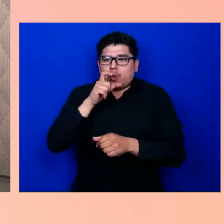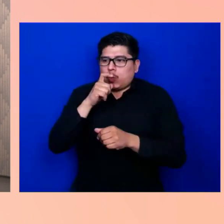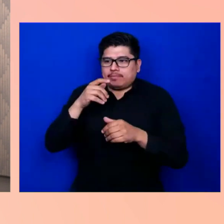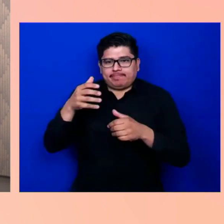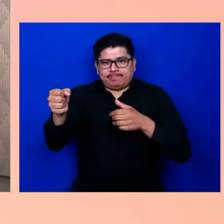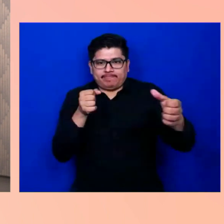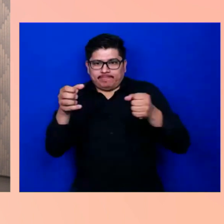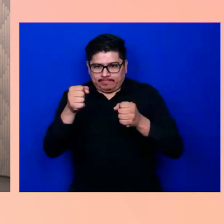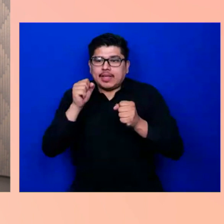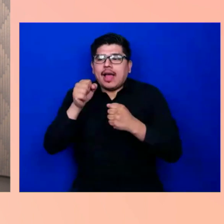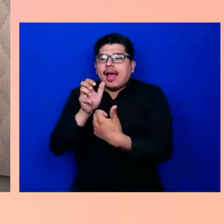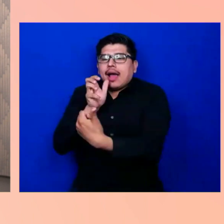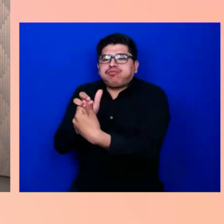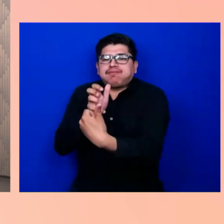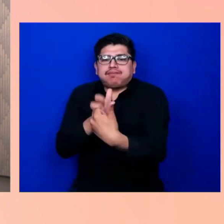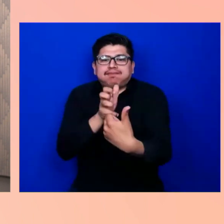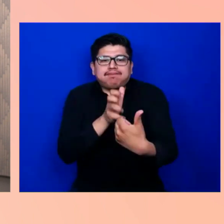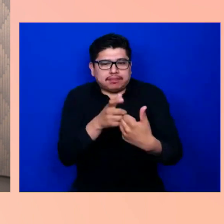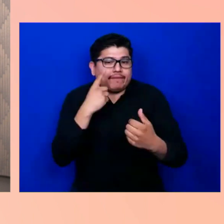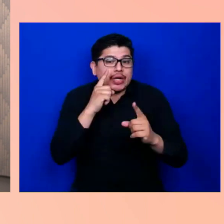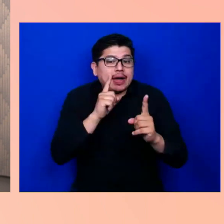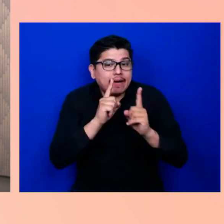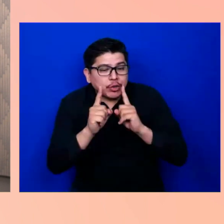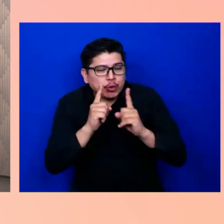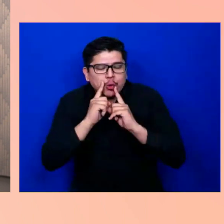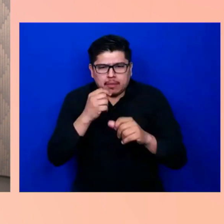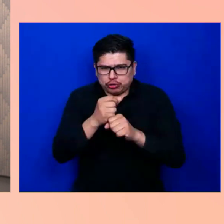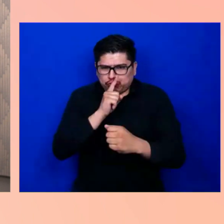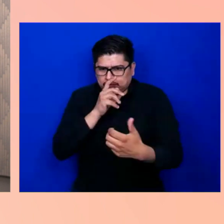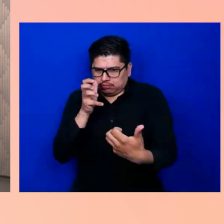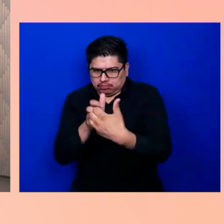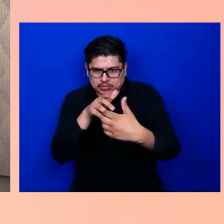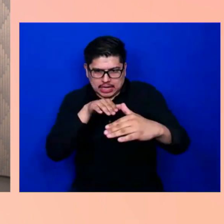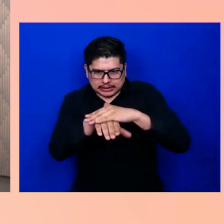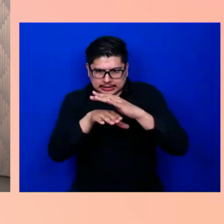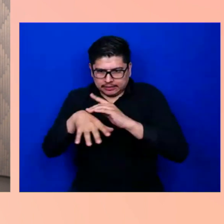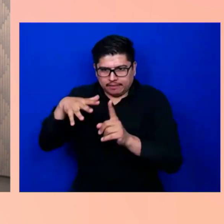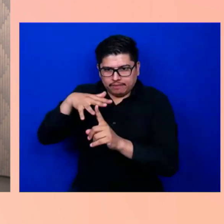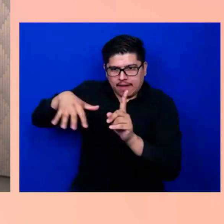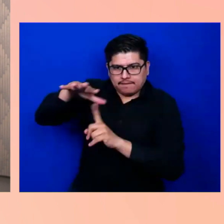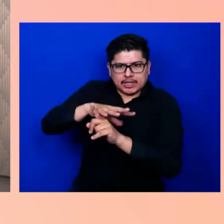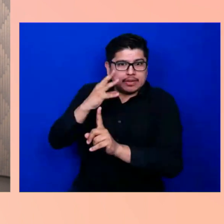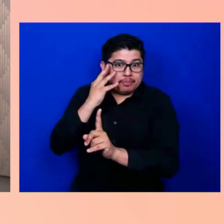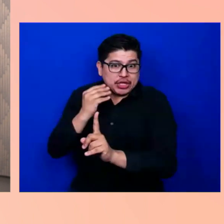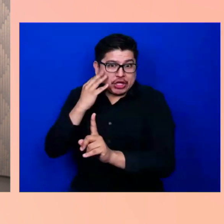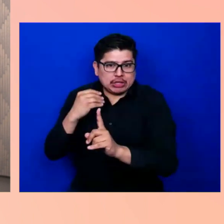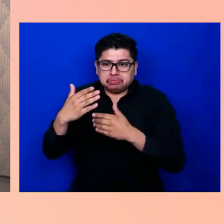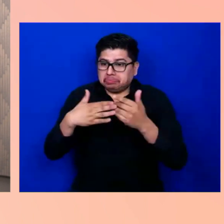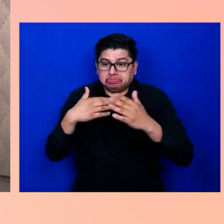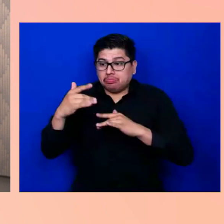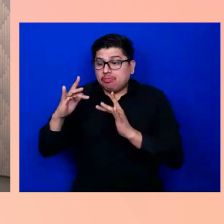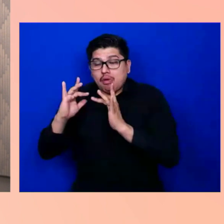and creating accessible workplace experiences, whether on-site, remote or hybrid.